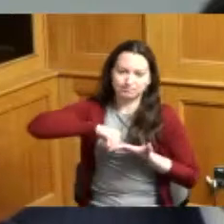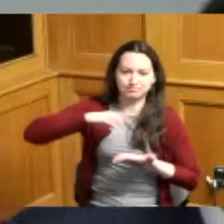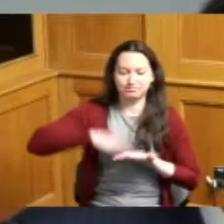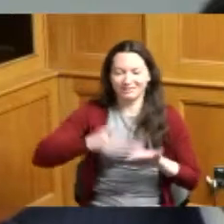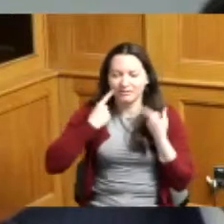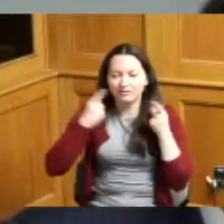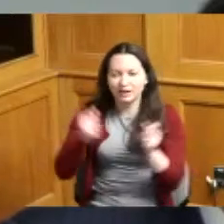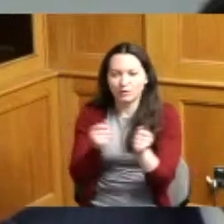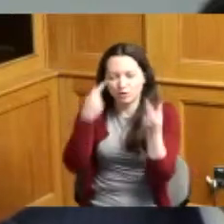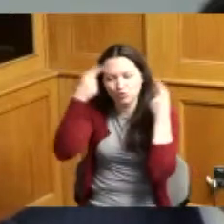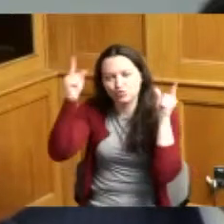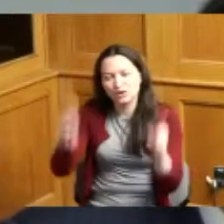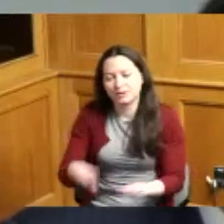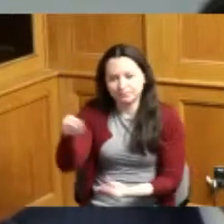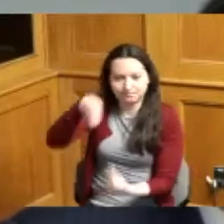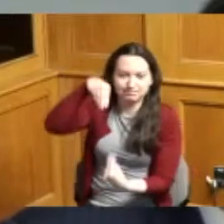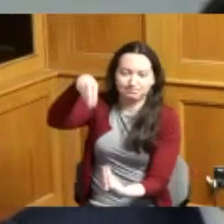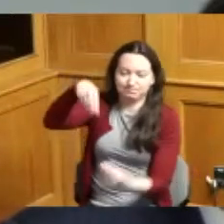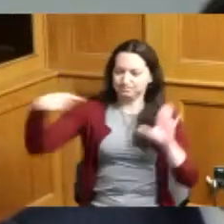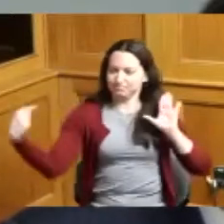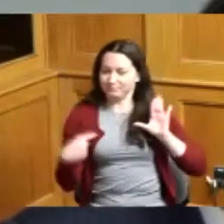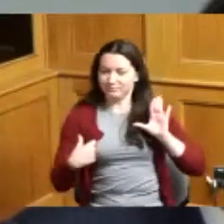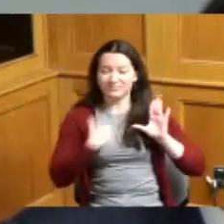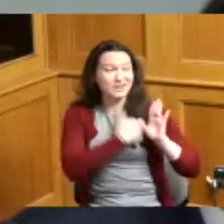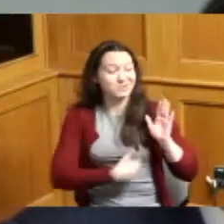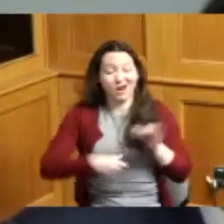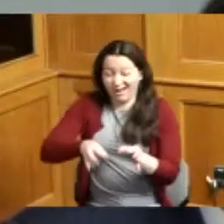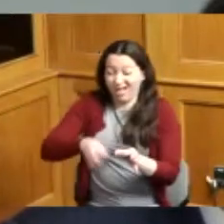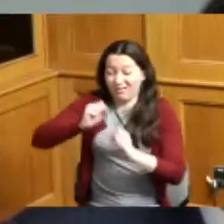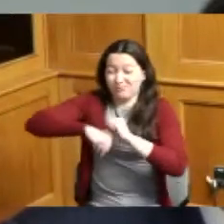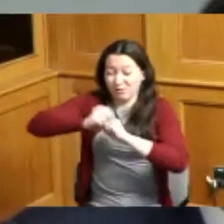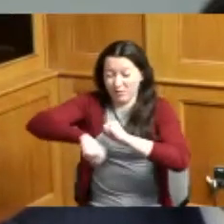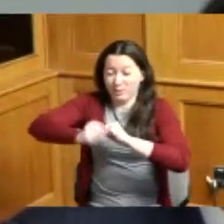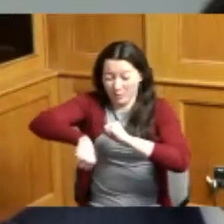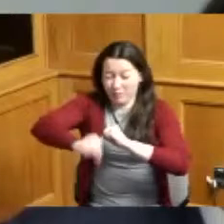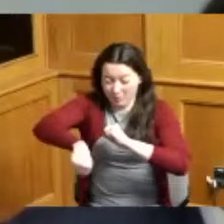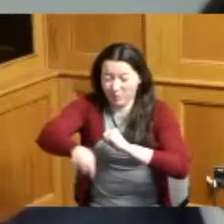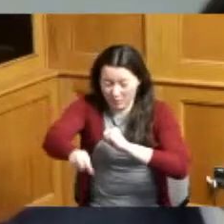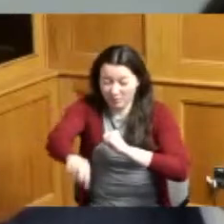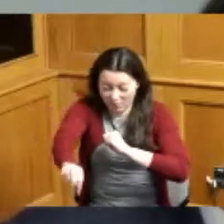into the agreement itself so I'm sorry I went on for a while there met a Vice President but uh that